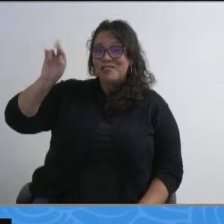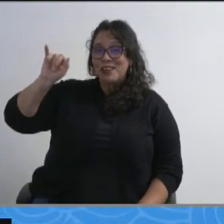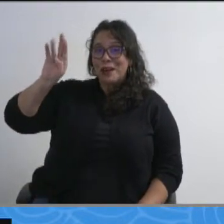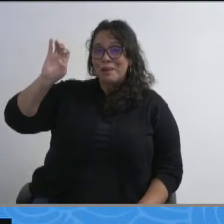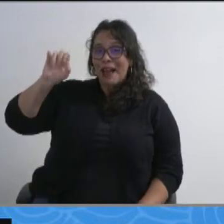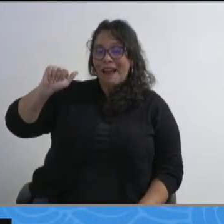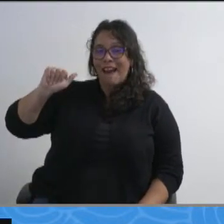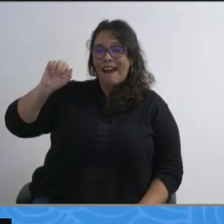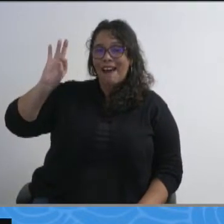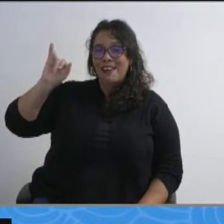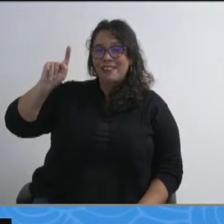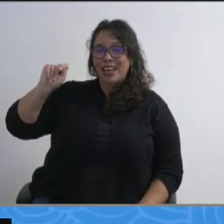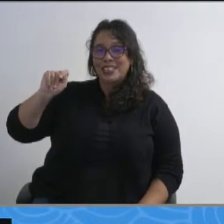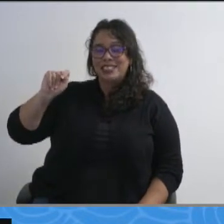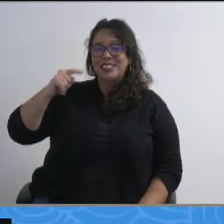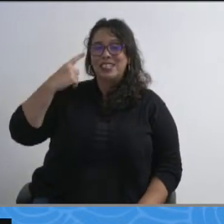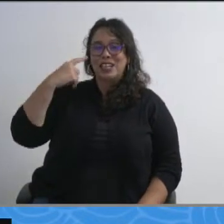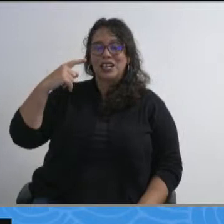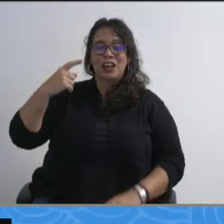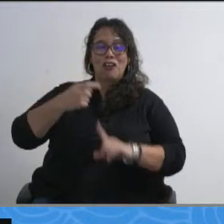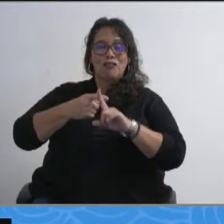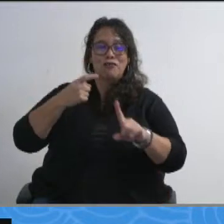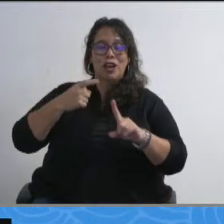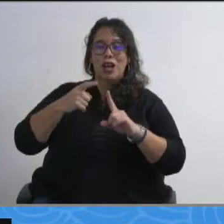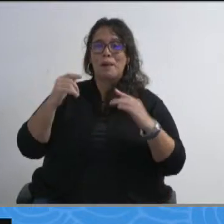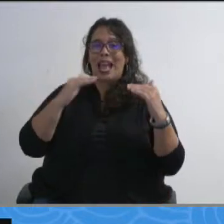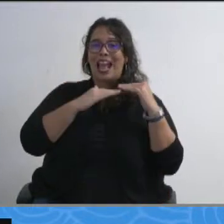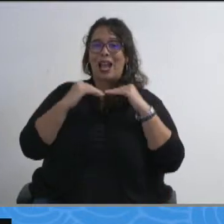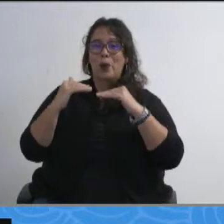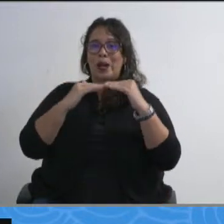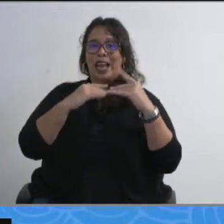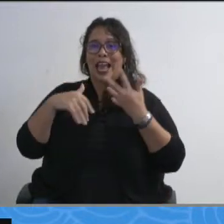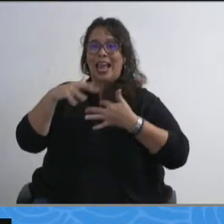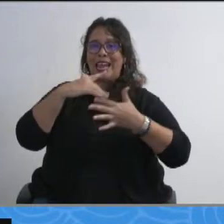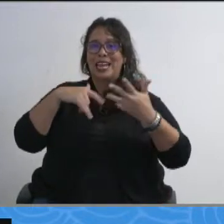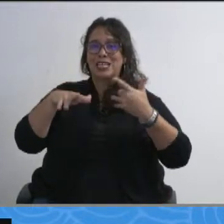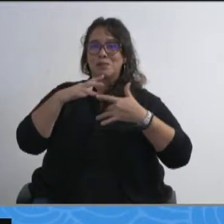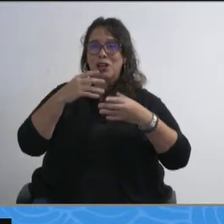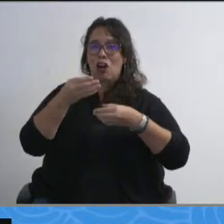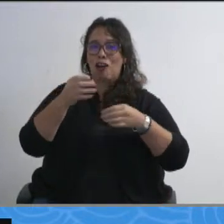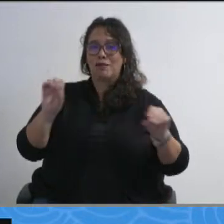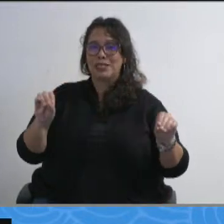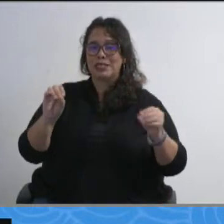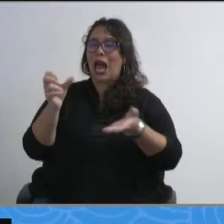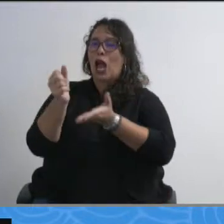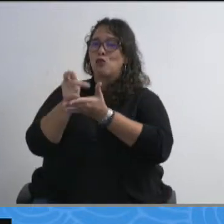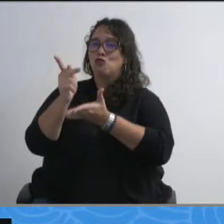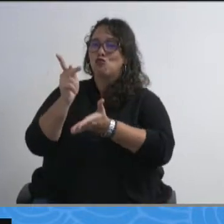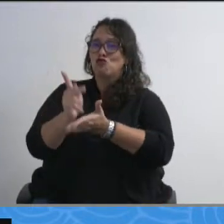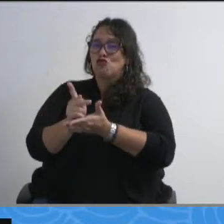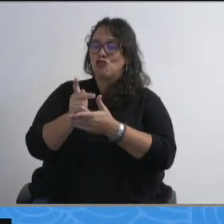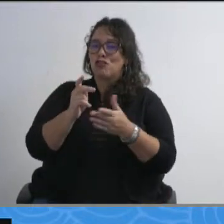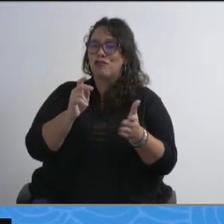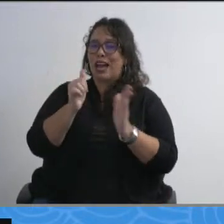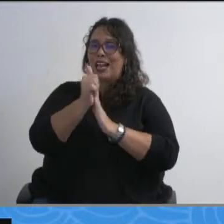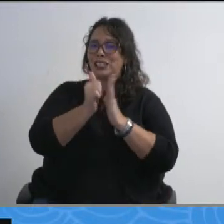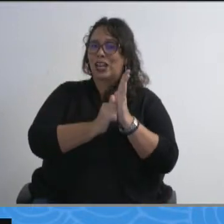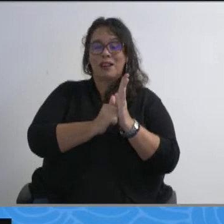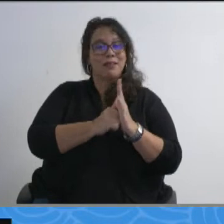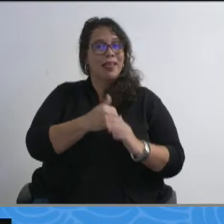from the equity engagement and partnerships office, and I move to approve the agenda. Thank you, Rebecca. Do we have a second?